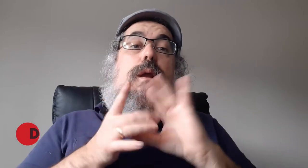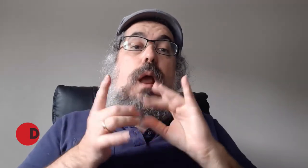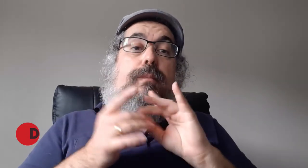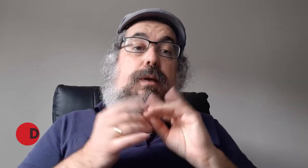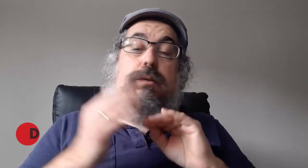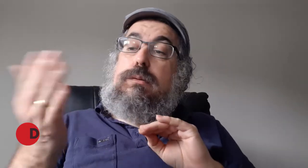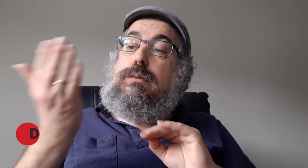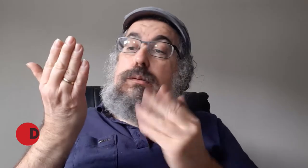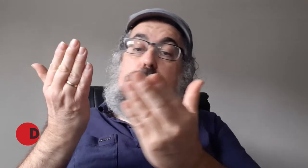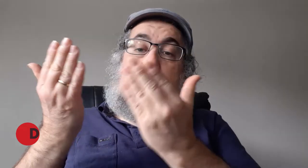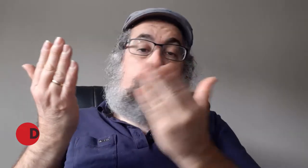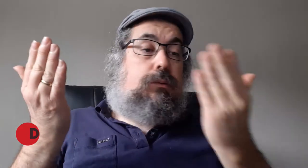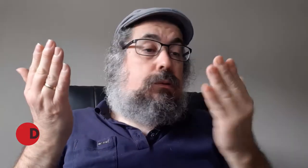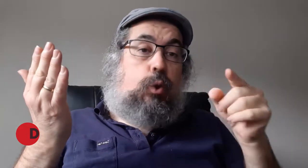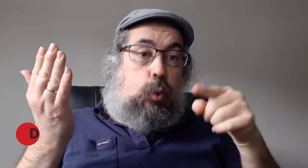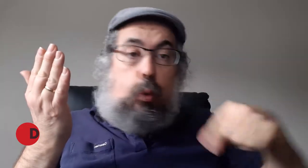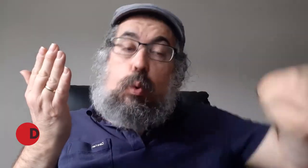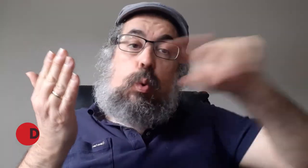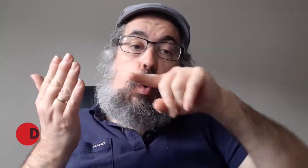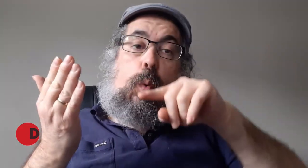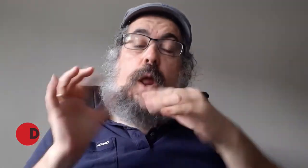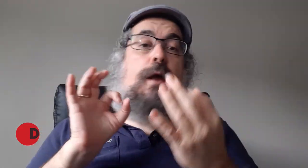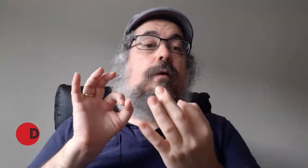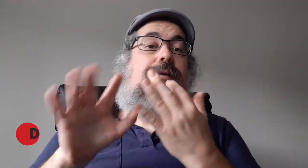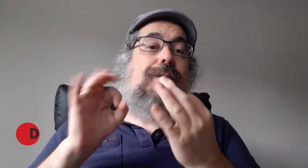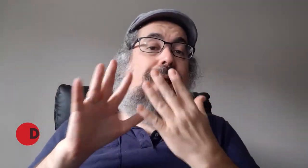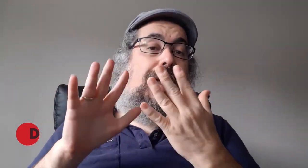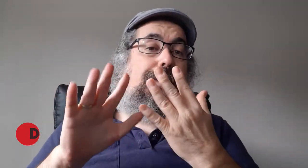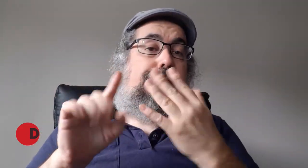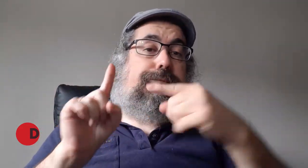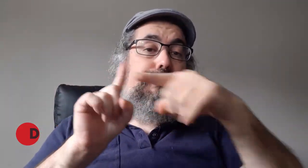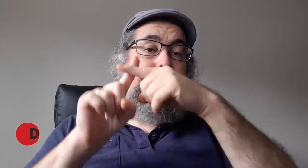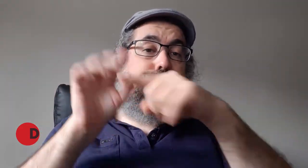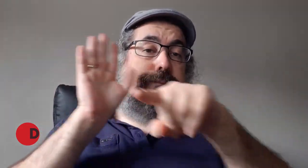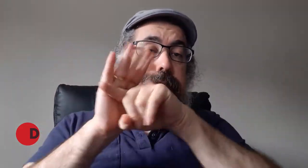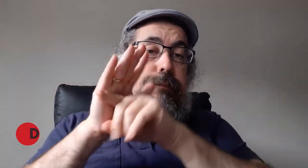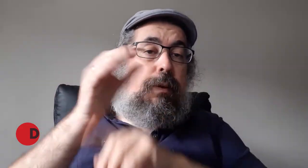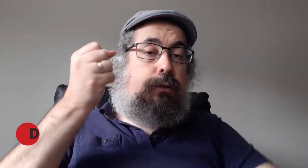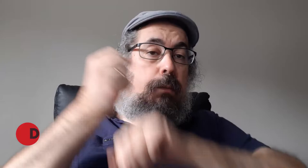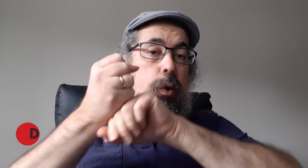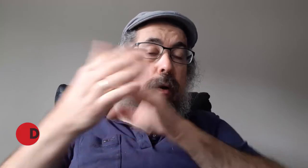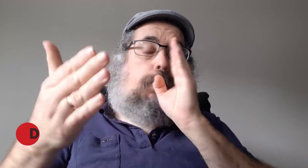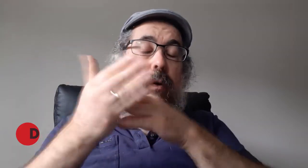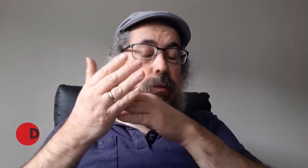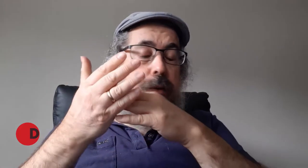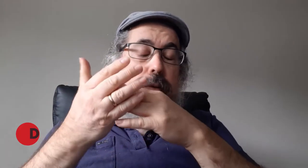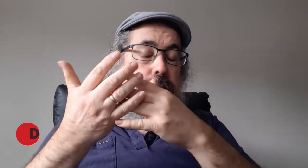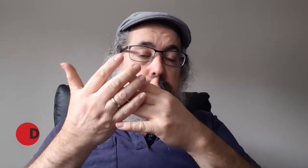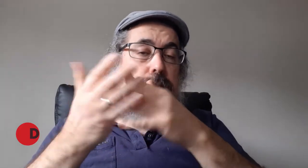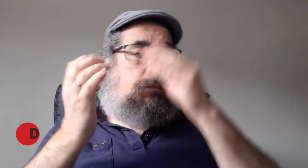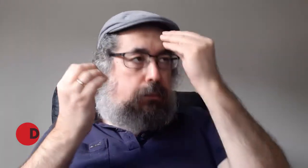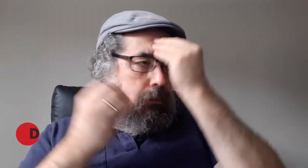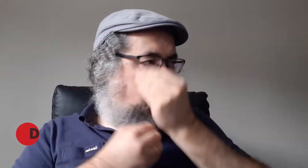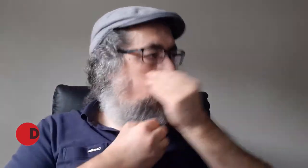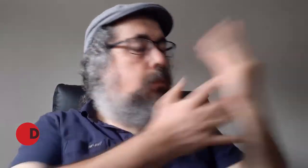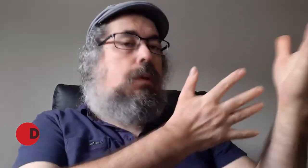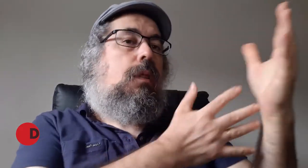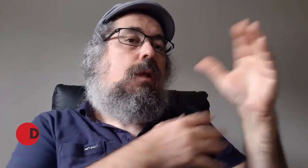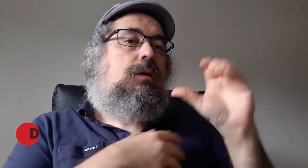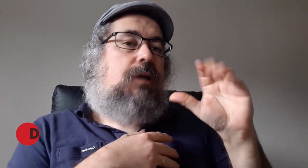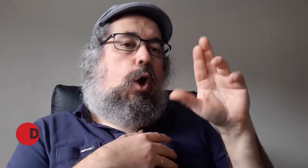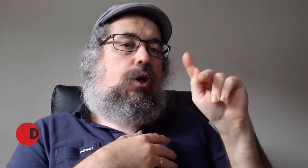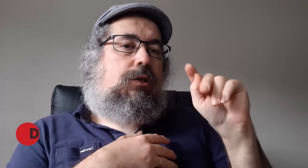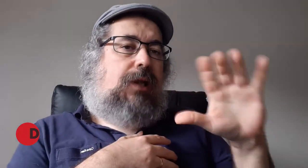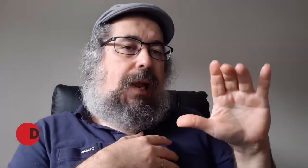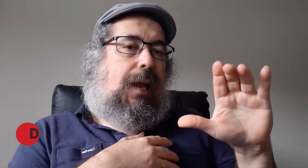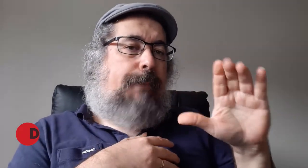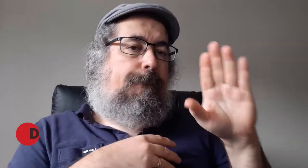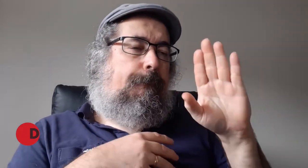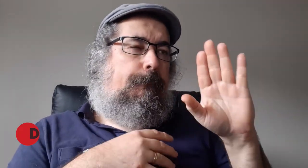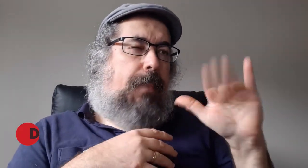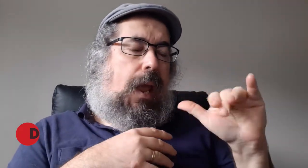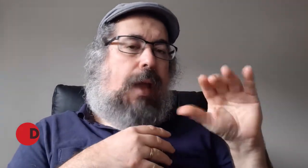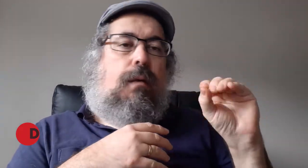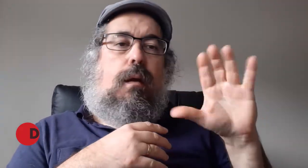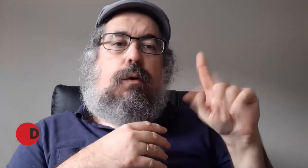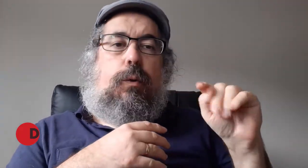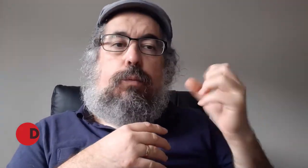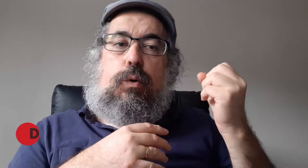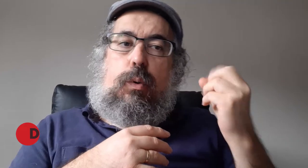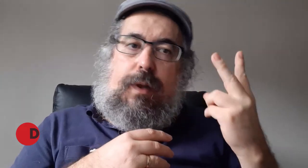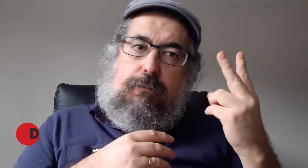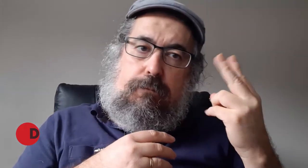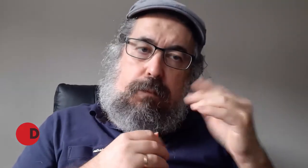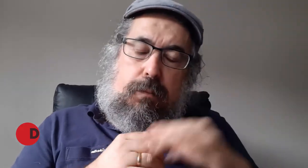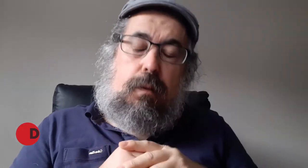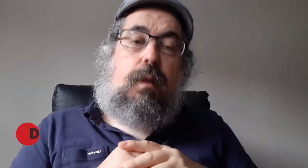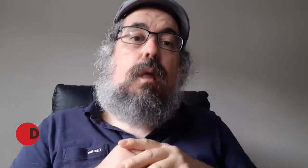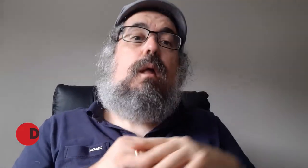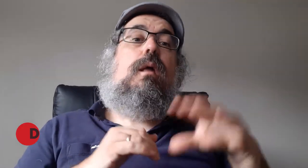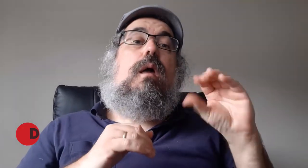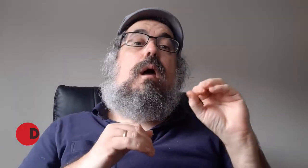We can give feedback on these comments to CRTC by October 12th.